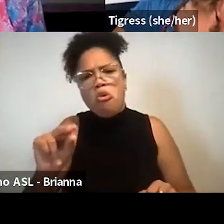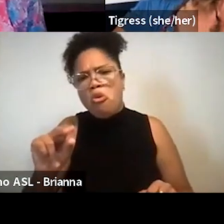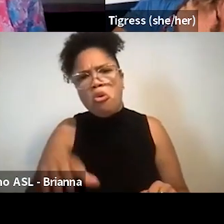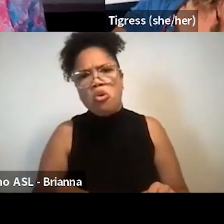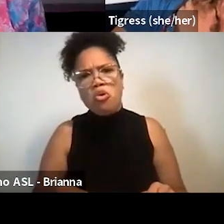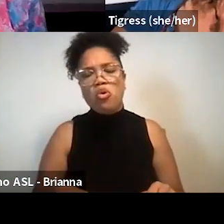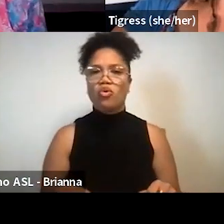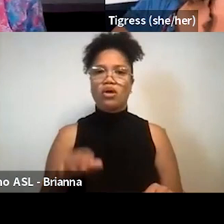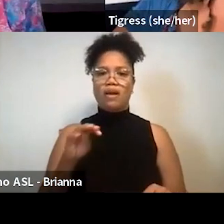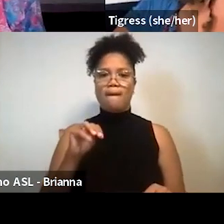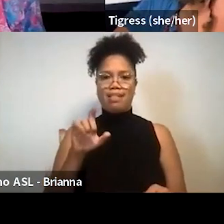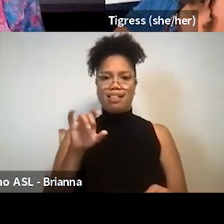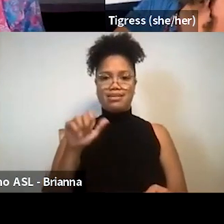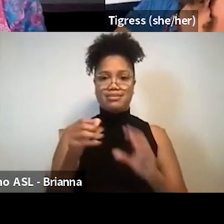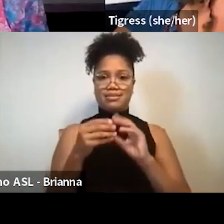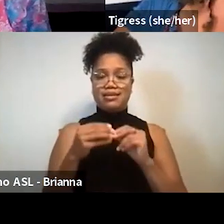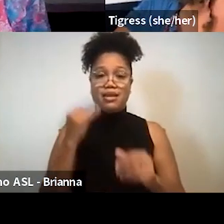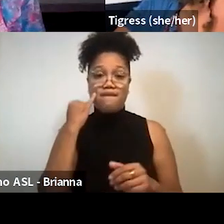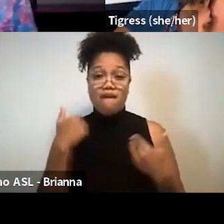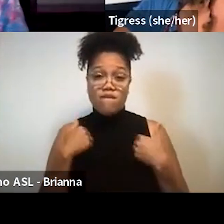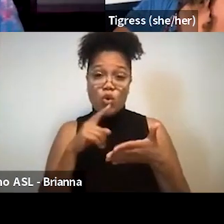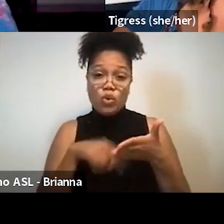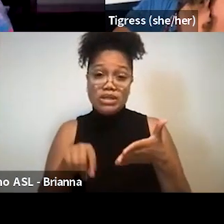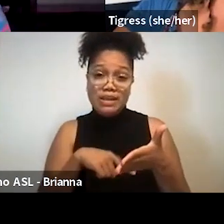I would say that there's criticism. I would say that there might be curiosity.